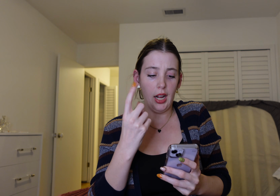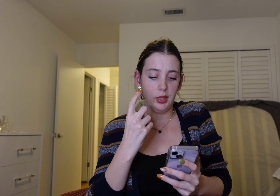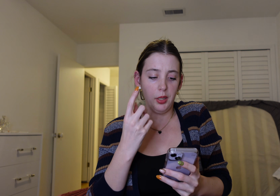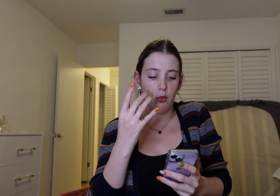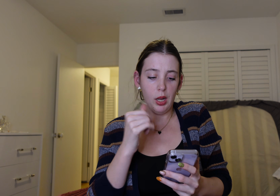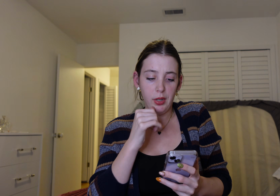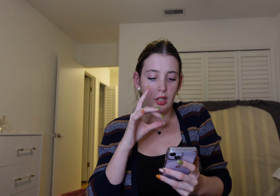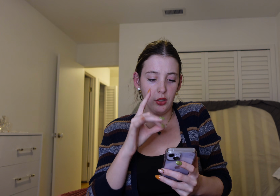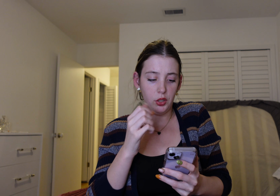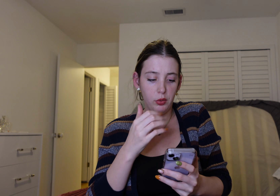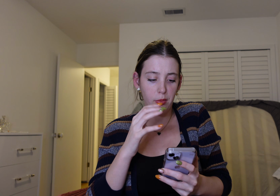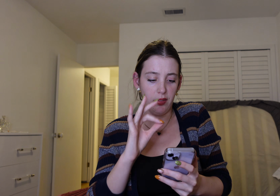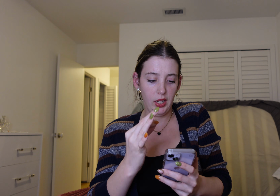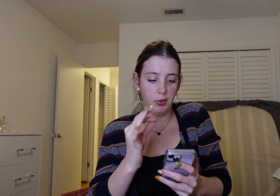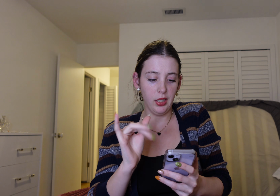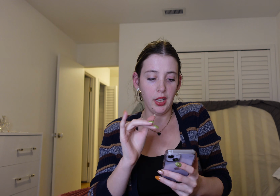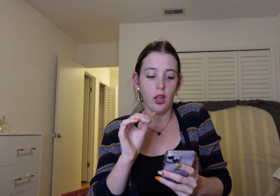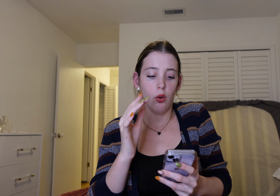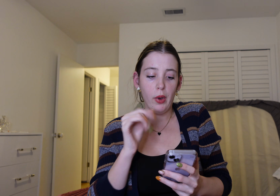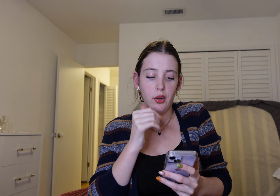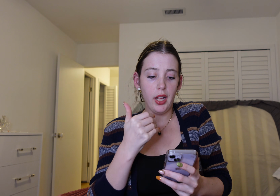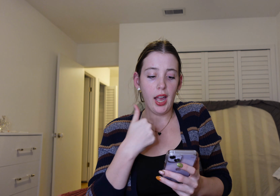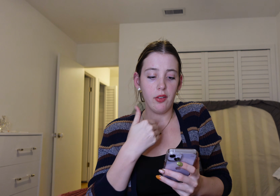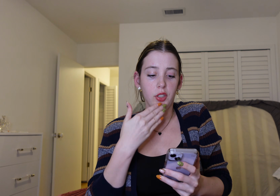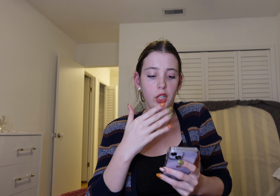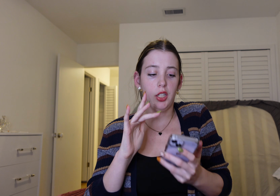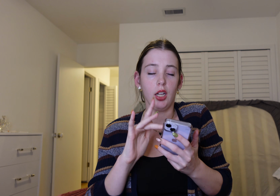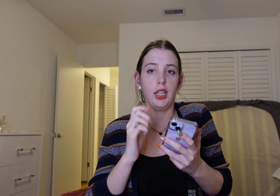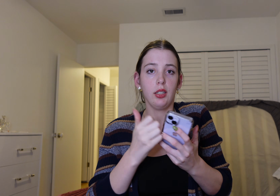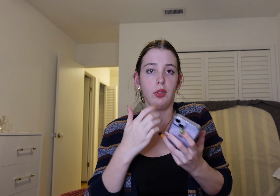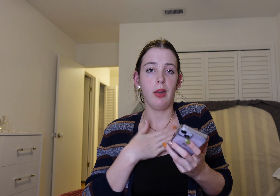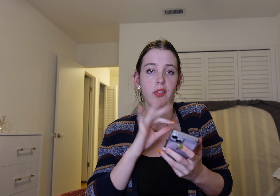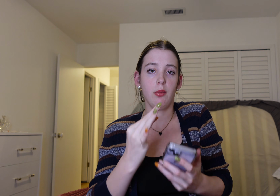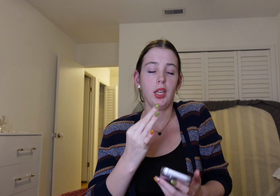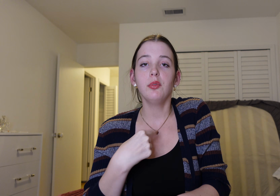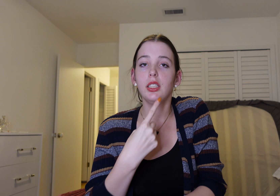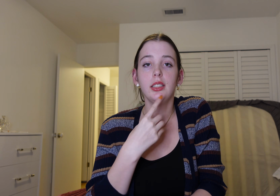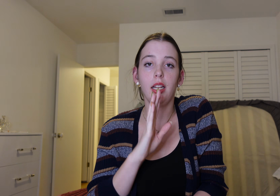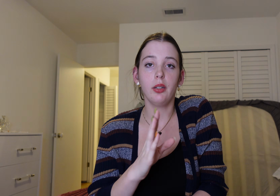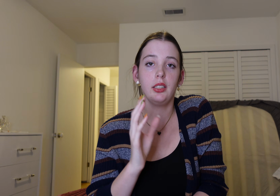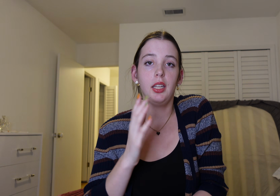asked me why am I not close with my family? like, why don't I have good contact with my family? I'm just gonna say it directly